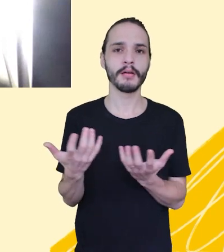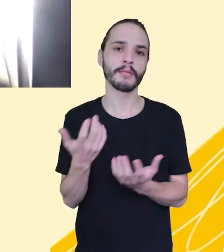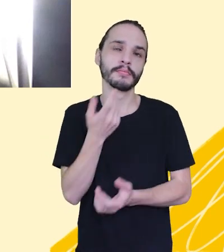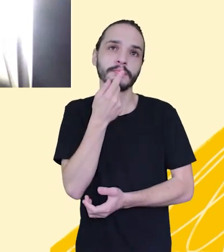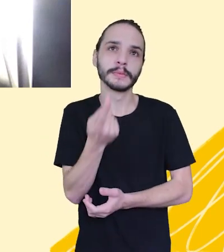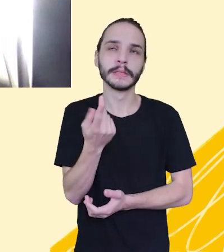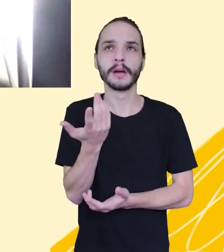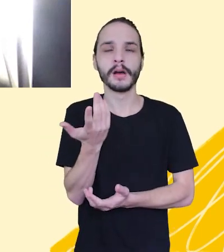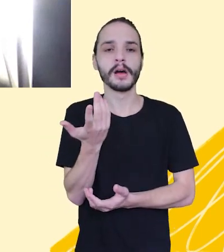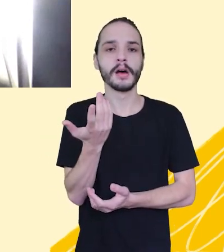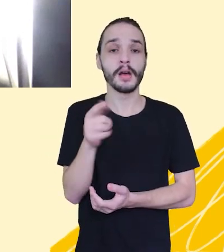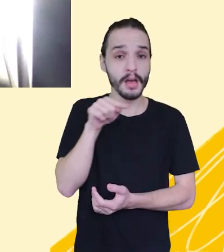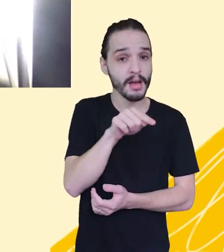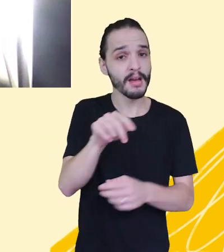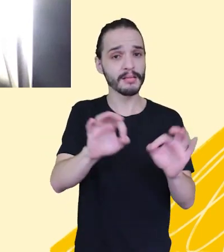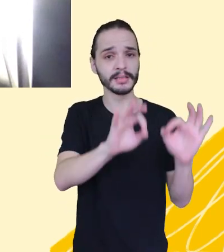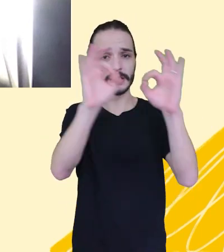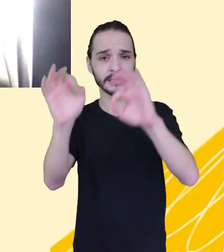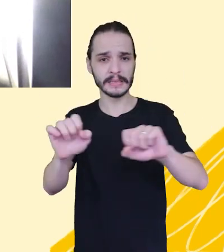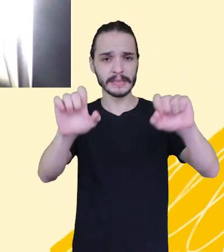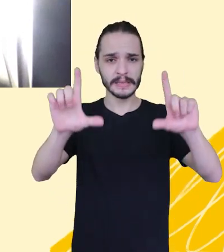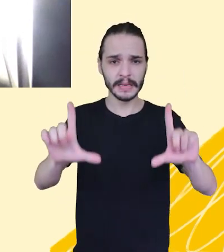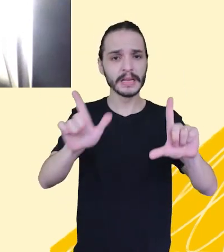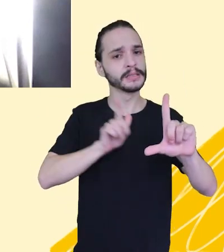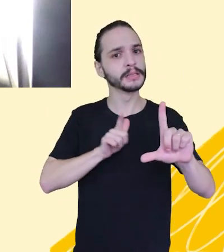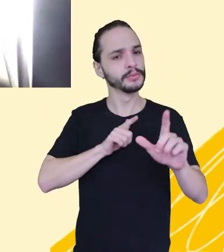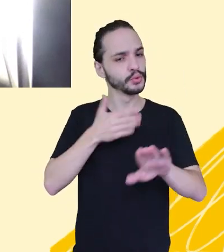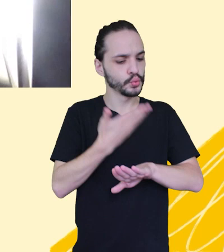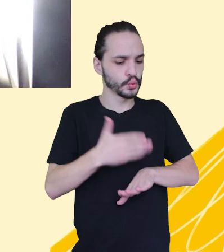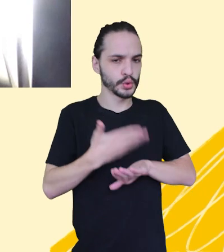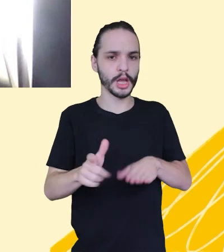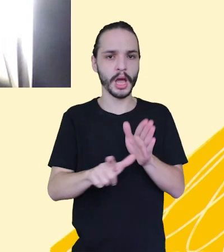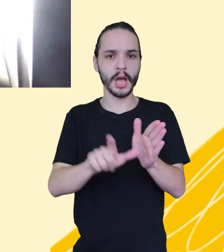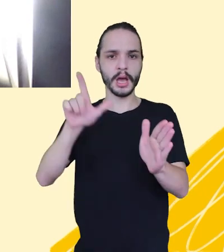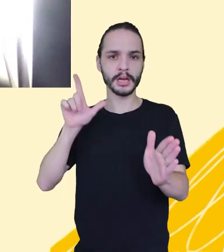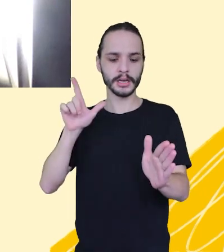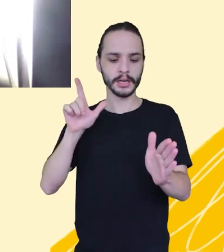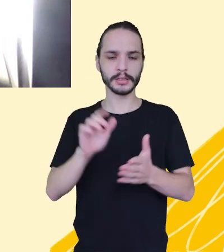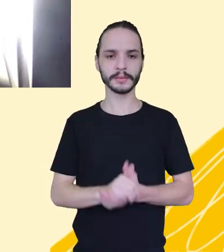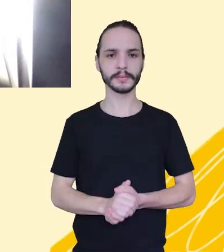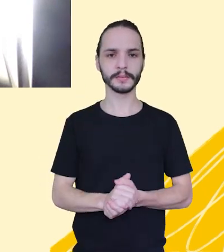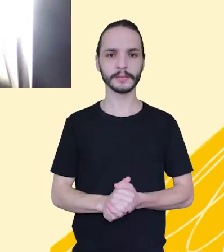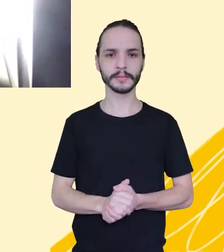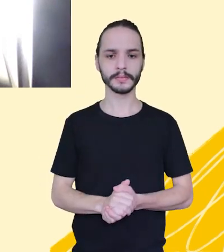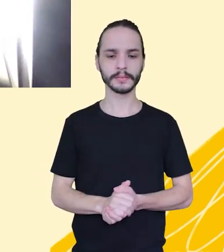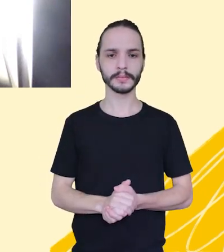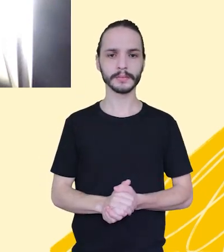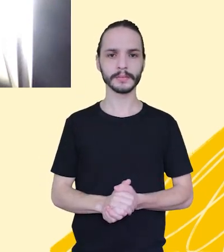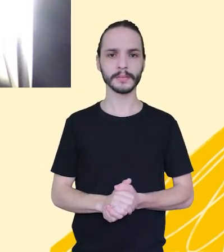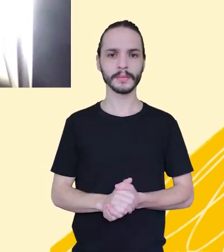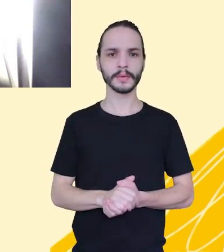For this scene it was good and helpful that we rehearsed it.